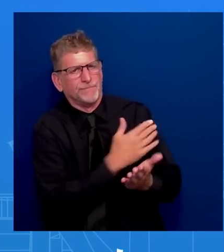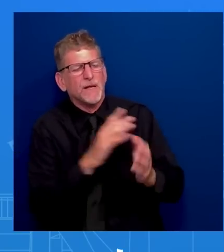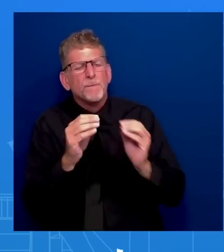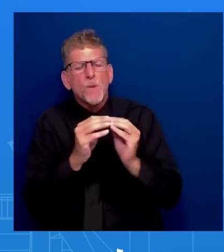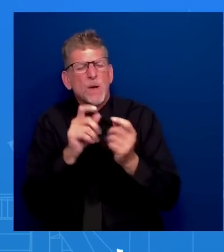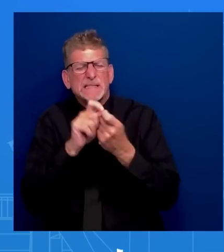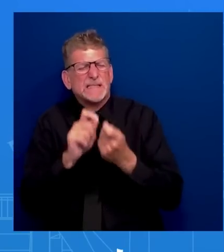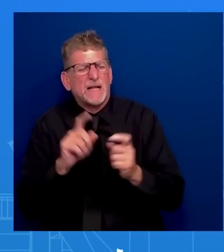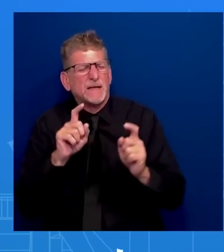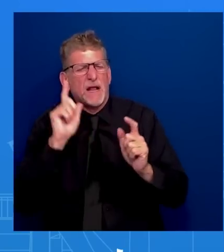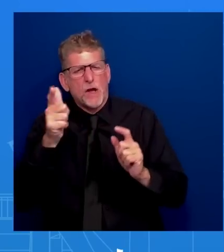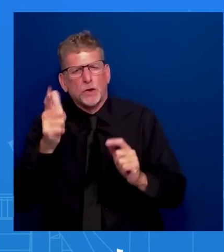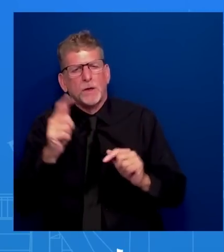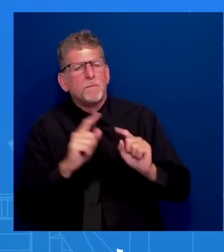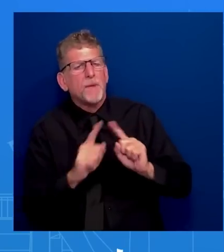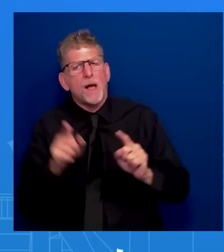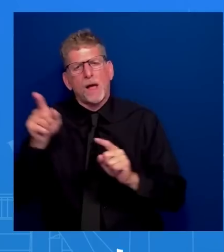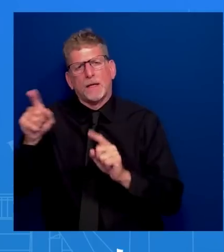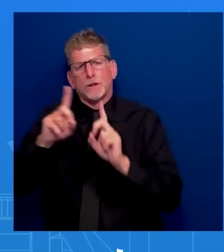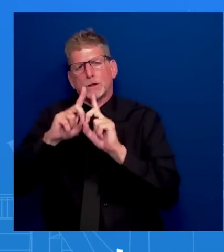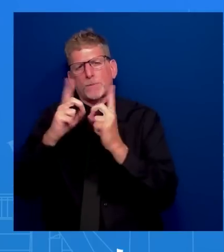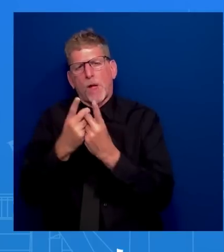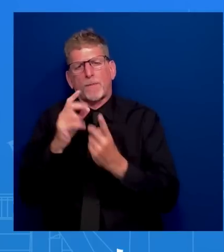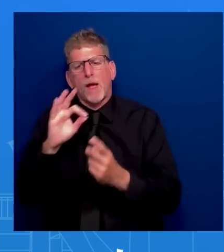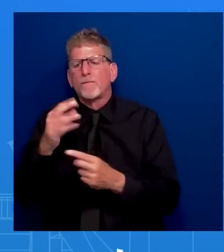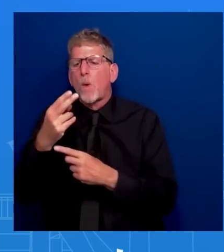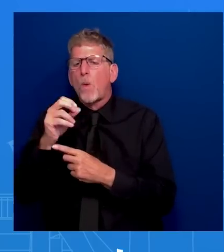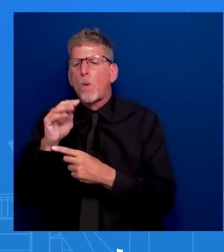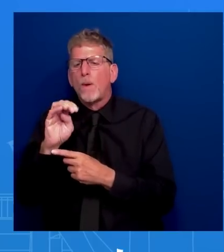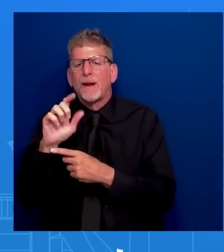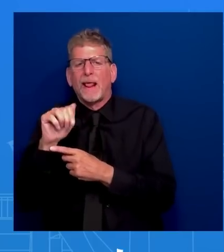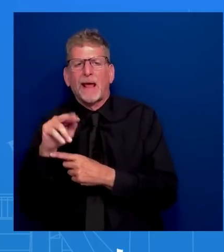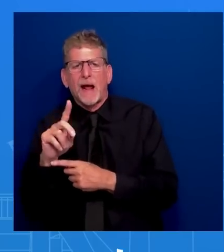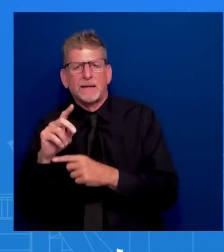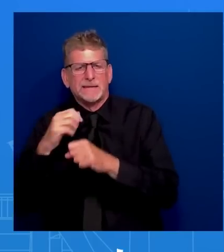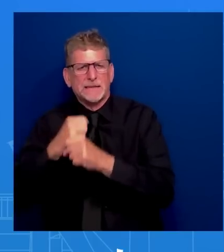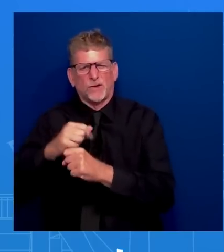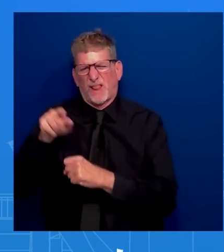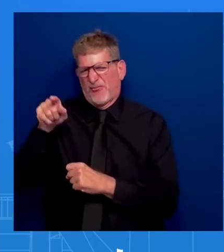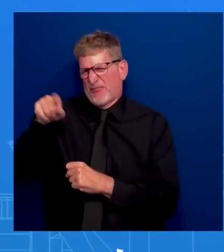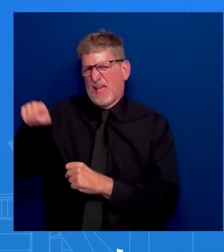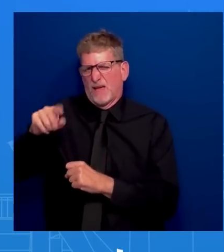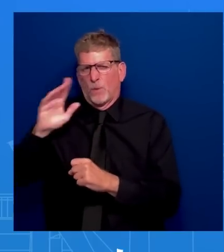Okay. Go ahead, in the back. The Press: On -- so CPI inflation is coming out tomorrow, and I had a question on that.